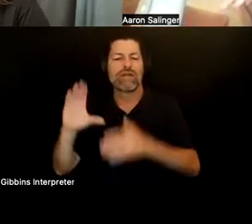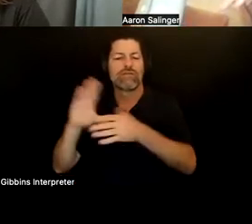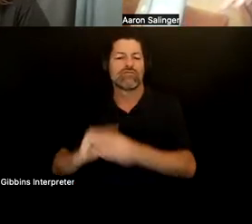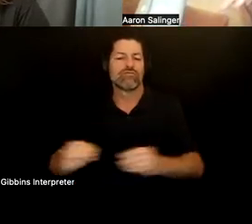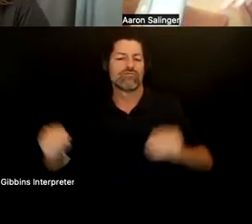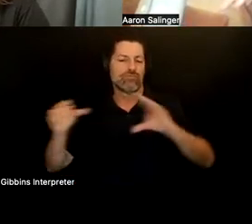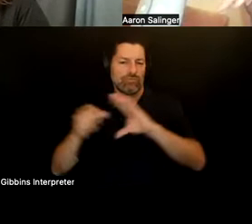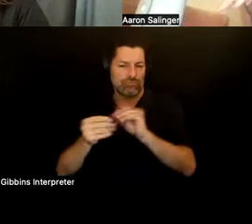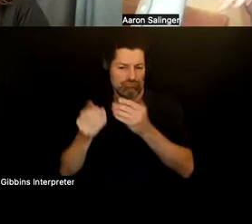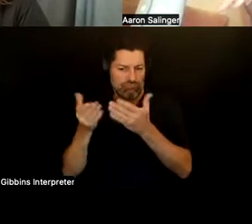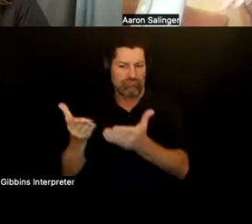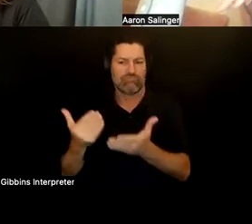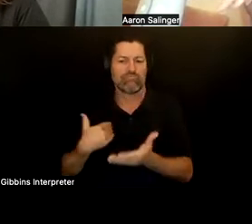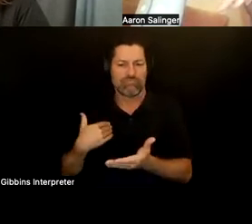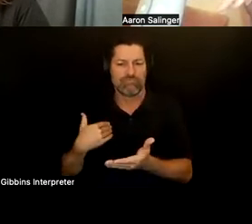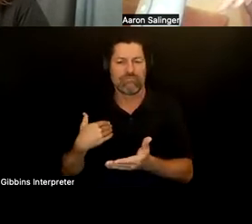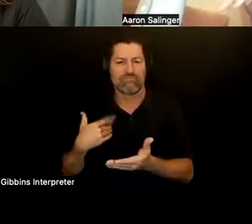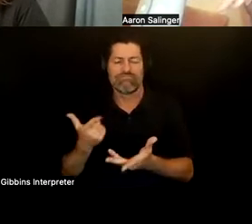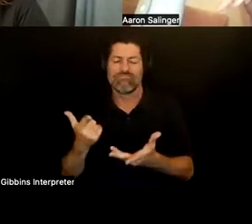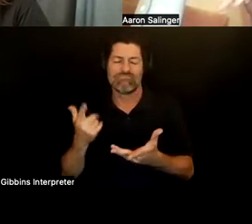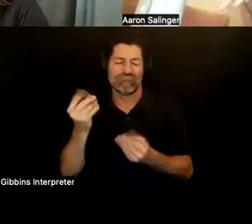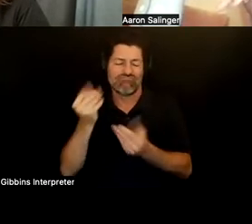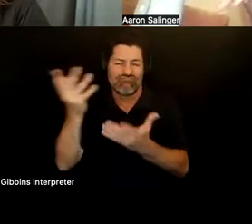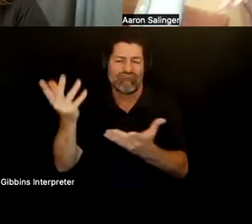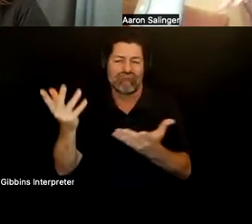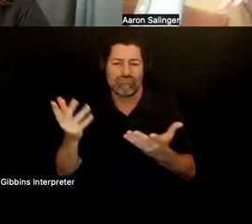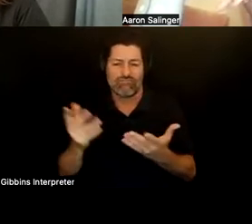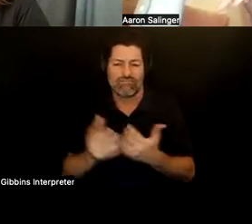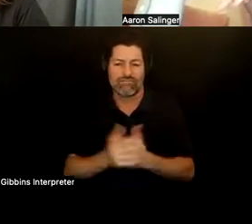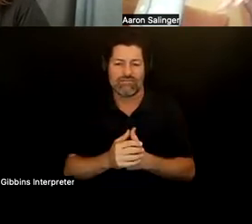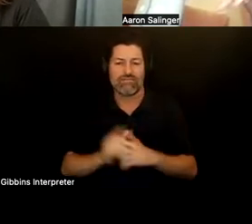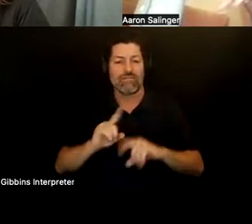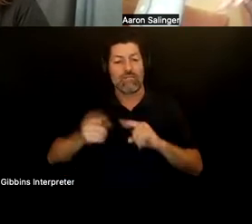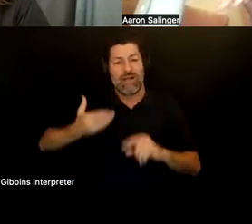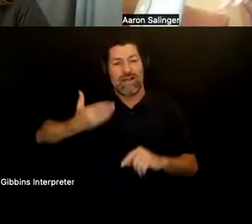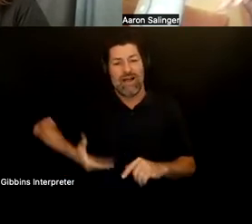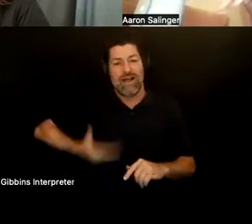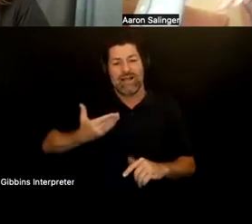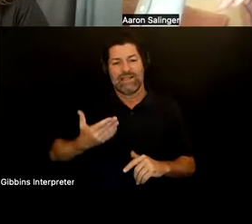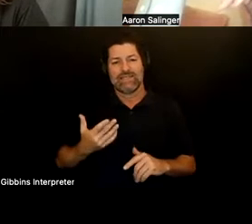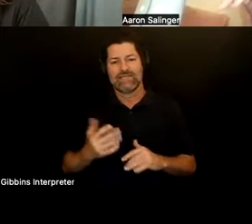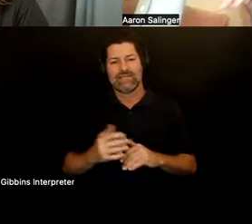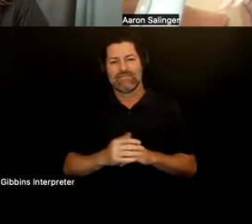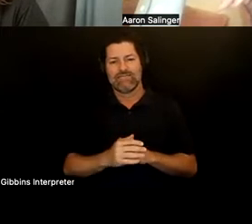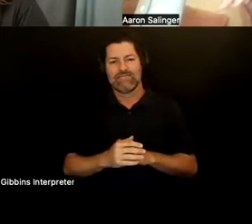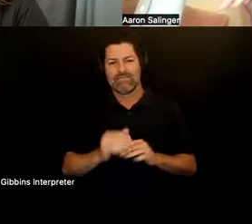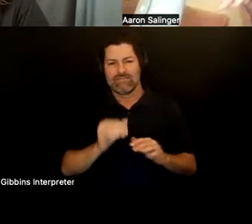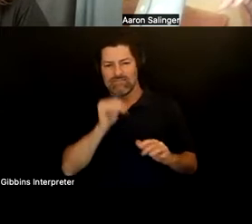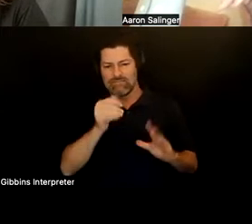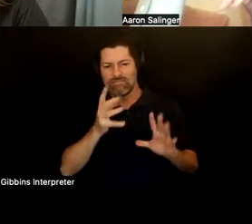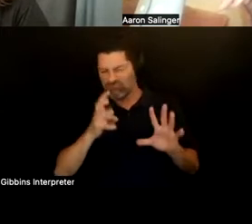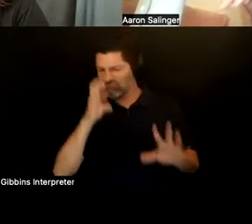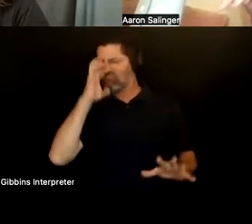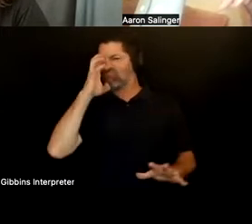19:54:15 I you know I but i'm a i'm a non-observant super super observant Jew, I mean. i'm sure